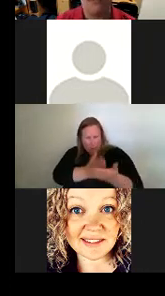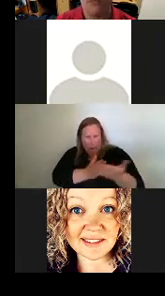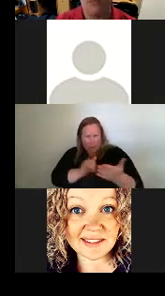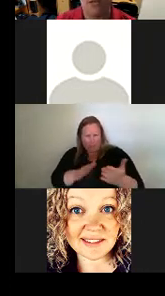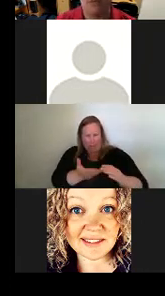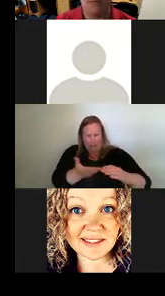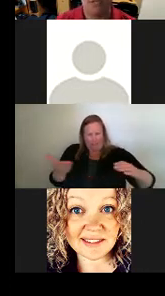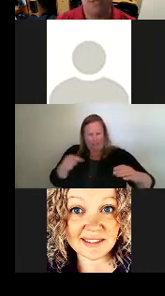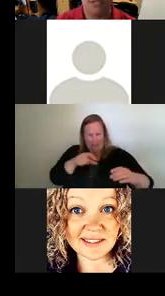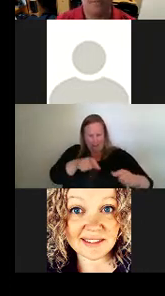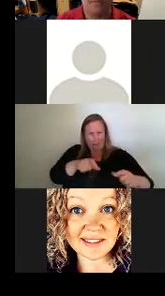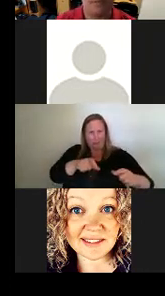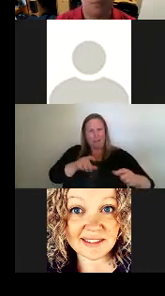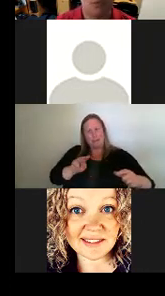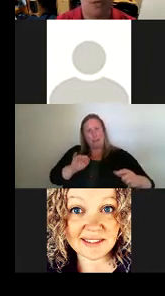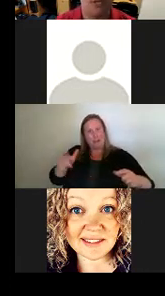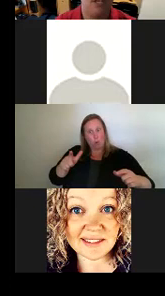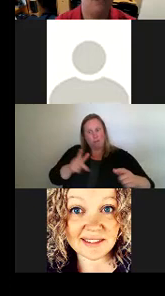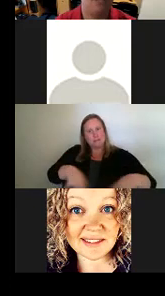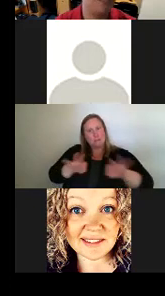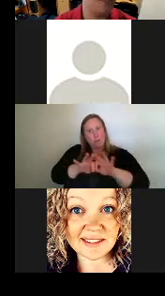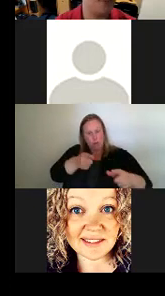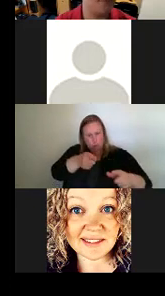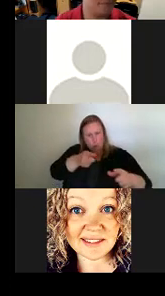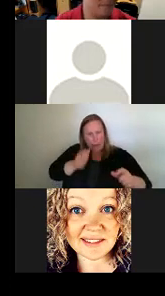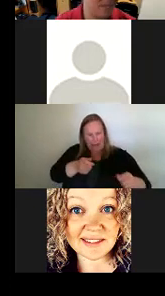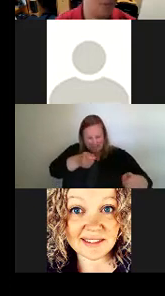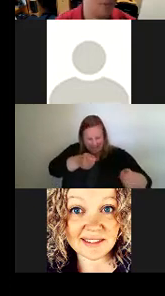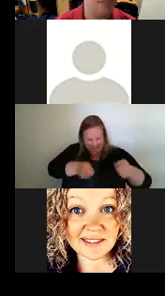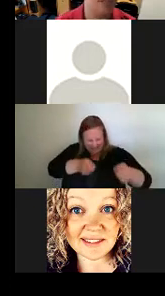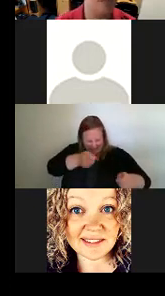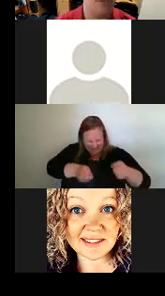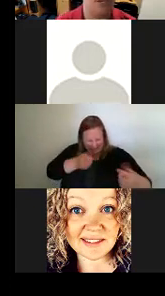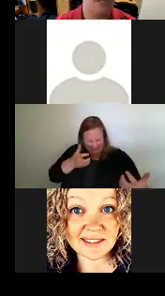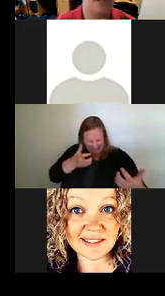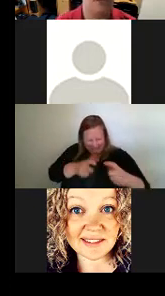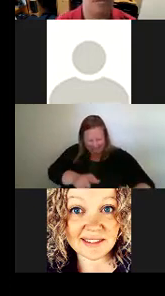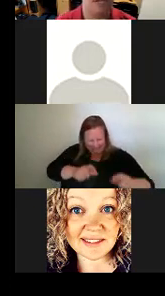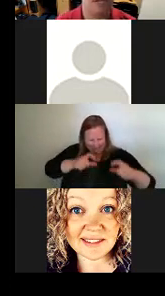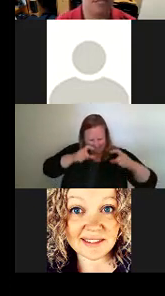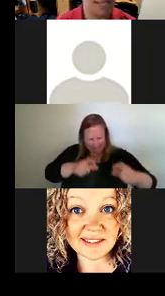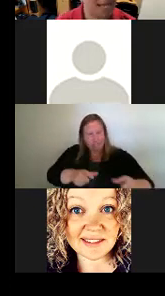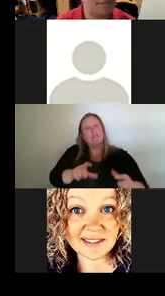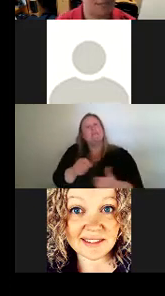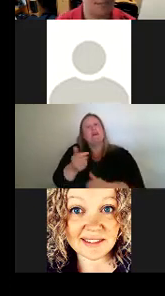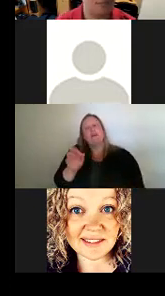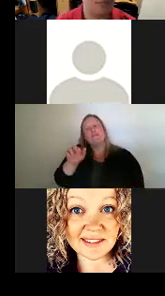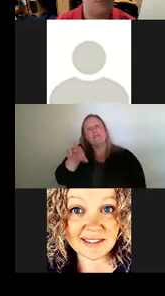WHERE MANUAL FOCUS CAN BE IMPORTANT. THAT'S ANOTHER FEATURE THAT YOU MAY WANT TO CONSIDER DEPENDING ON THE TASK THAT SOMEONE IS GOING TO USE THE